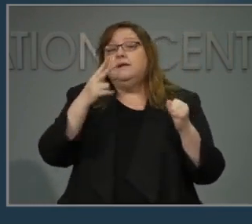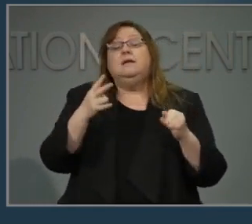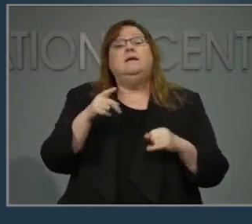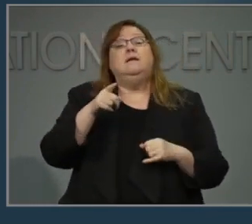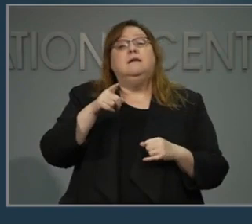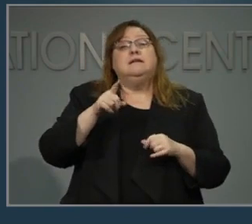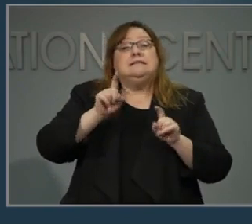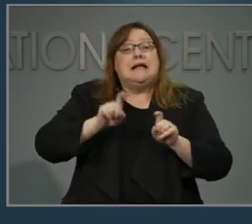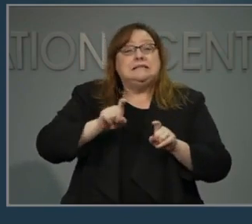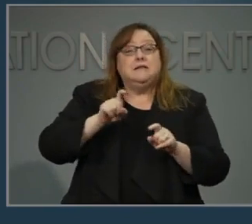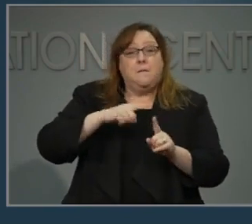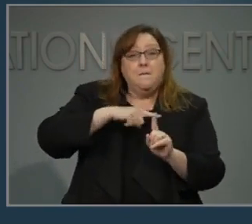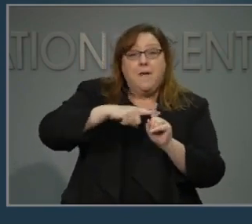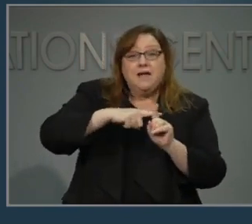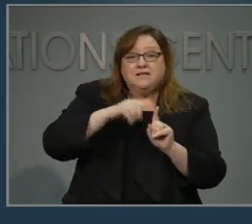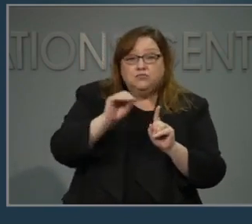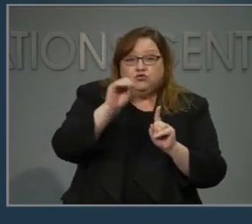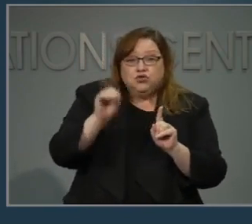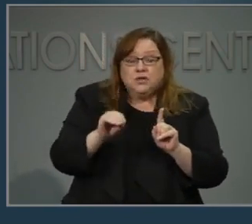I WANT TO DRAW ATTENTION TO THE YELLOW LINE.